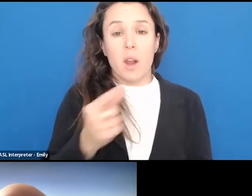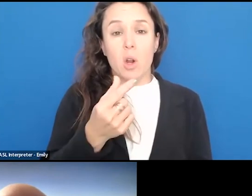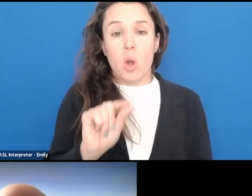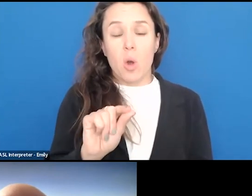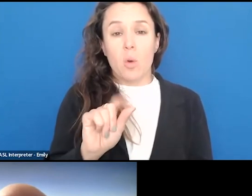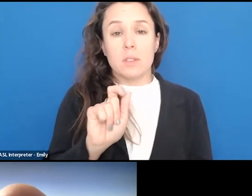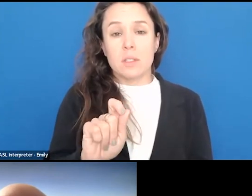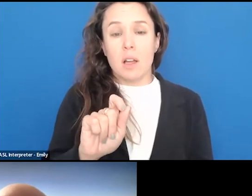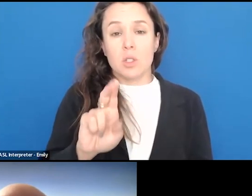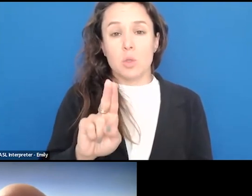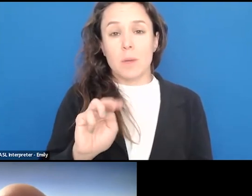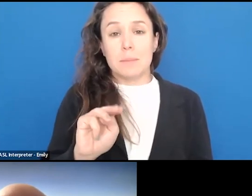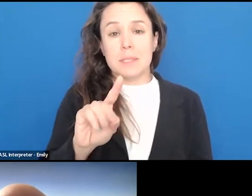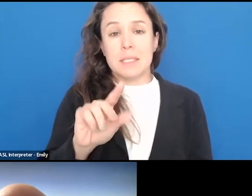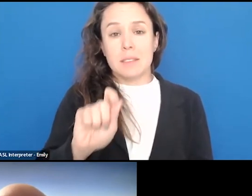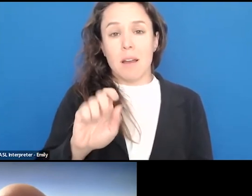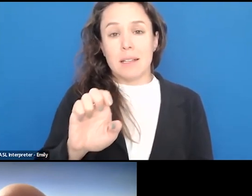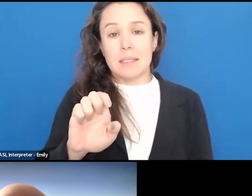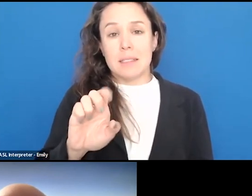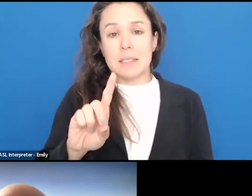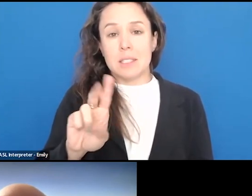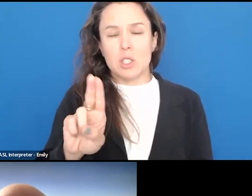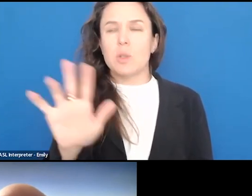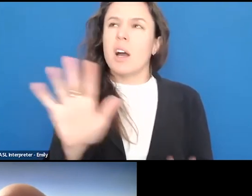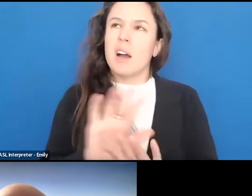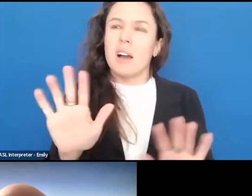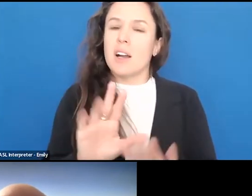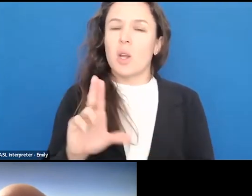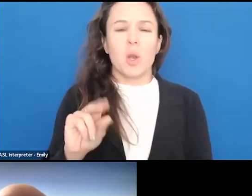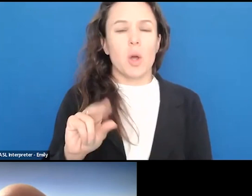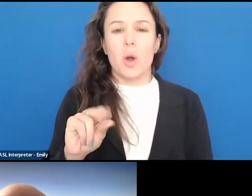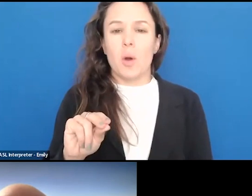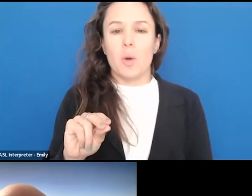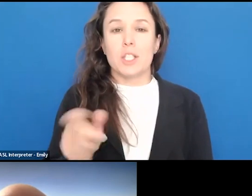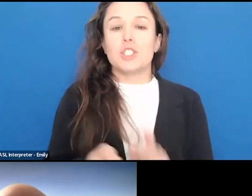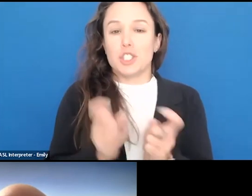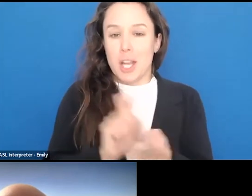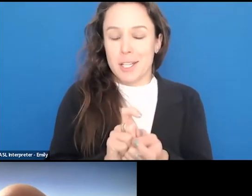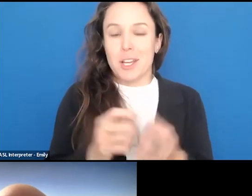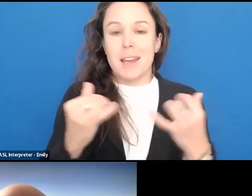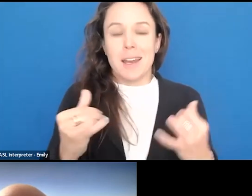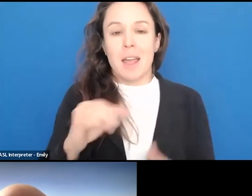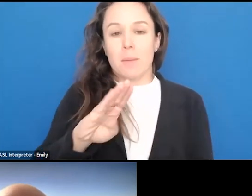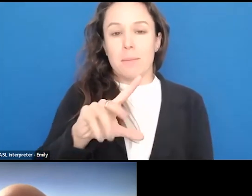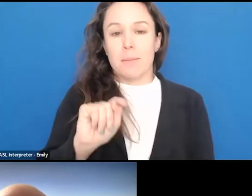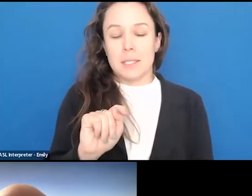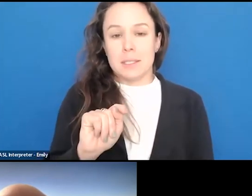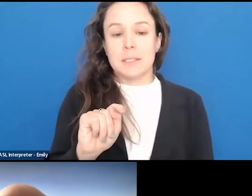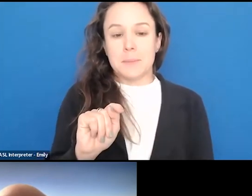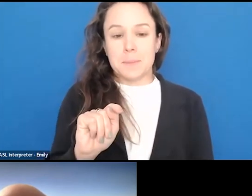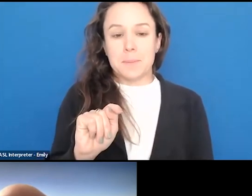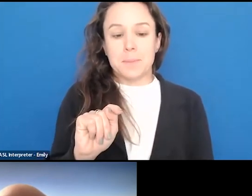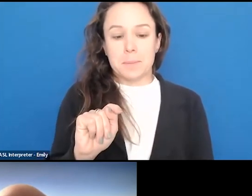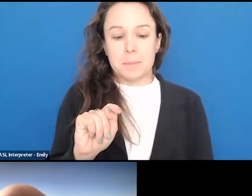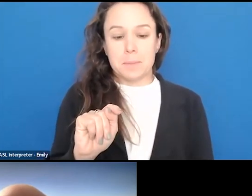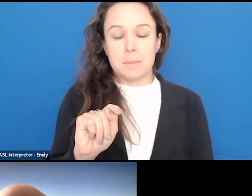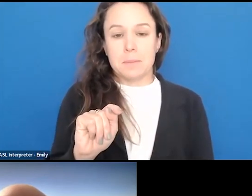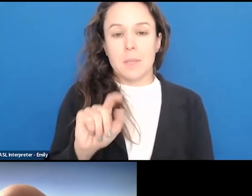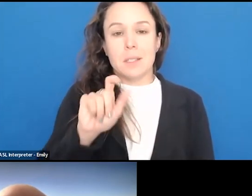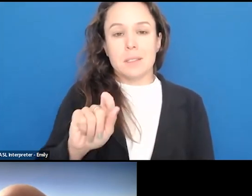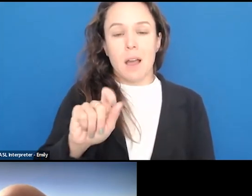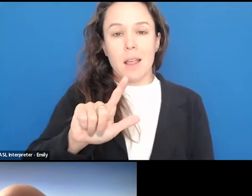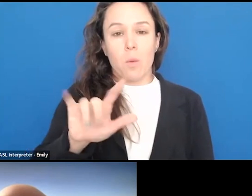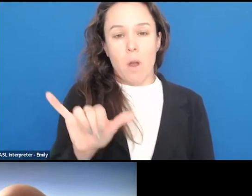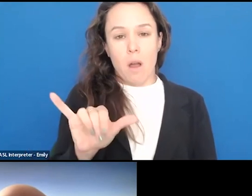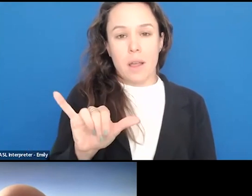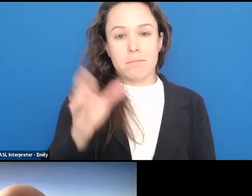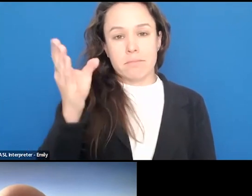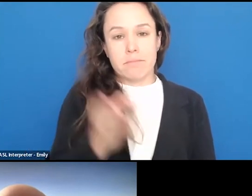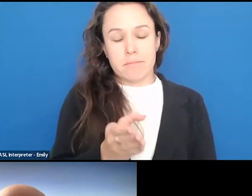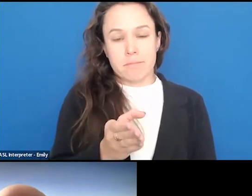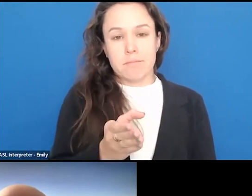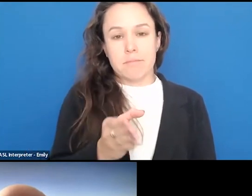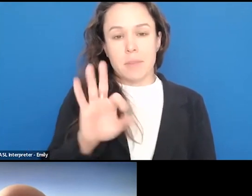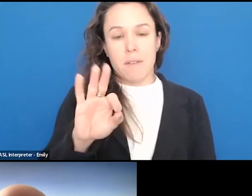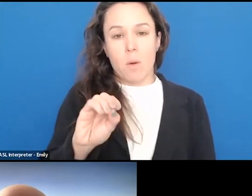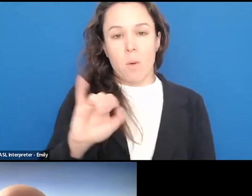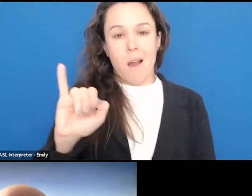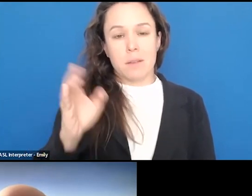oops I'm sorry that's -- it's -- change so it's a bit -- bit.ly/foi- bios and again I